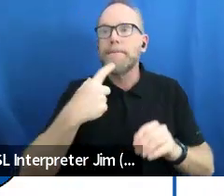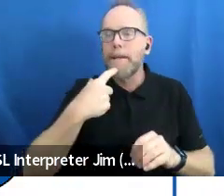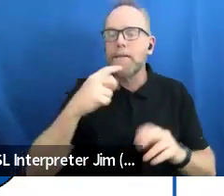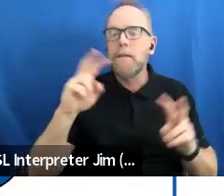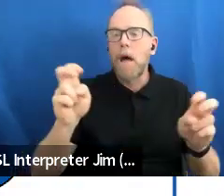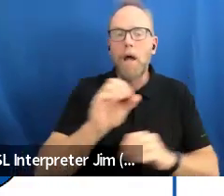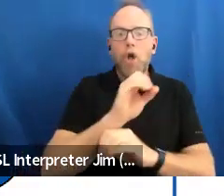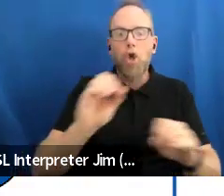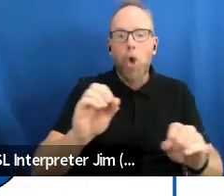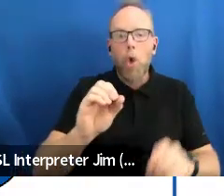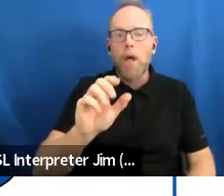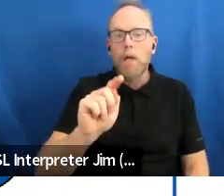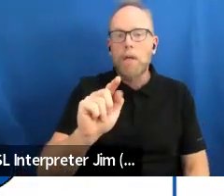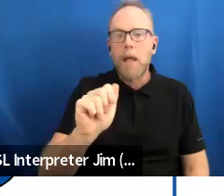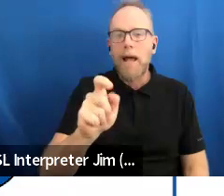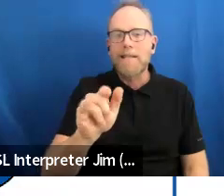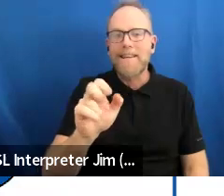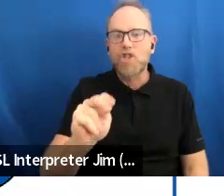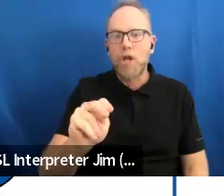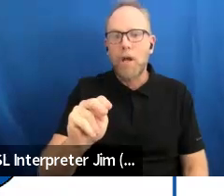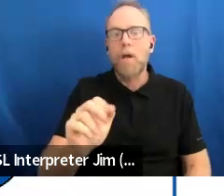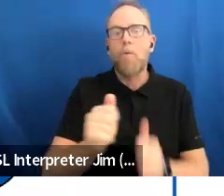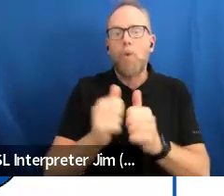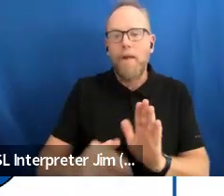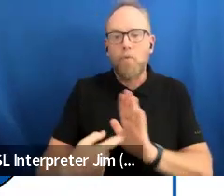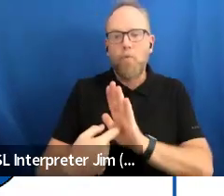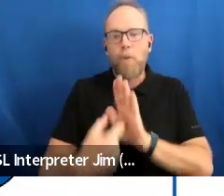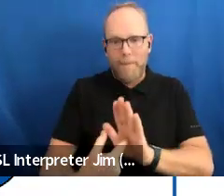And meaning that people with disabilities were not being represented.